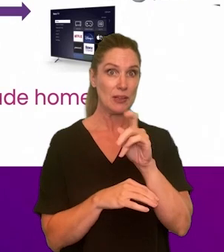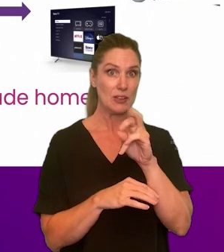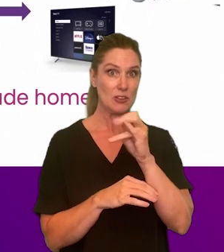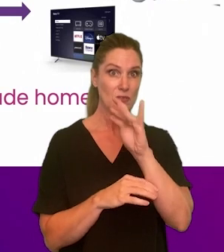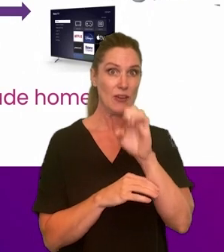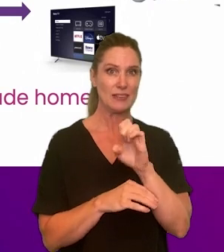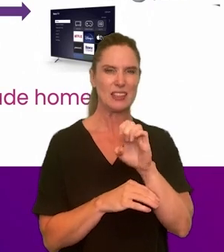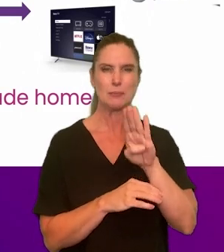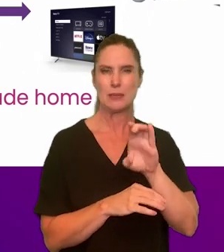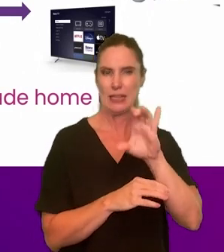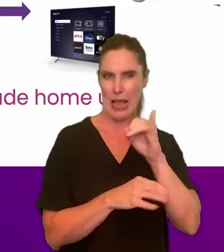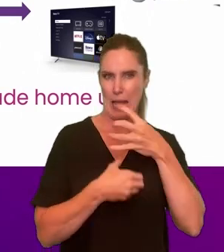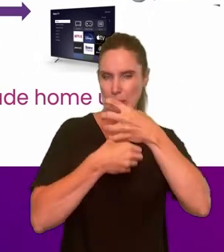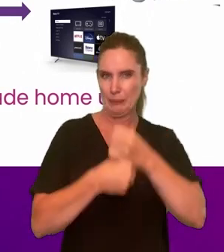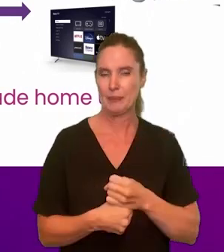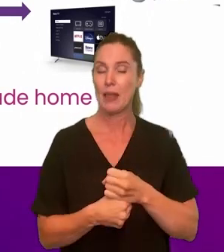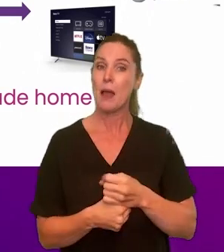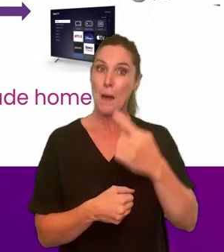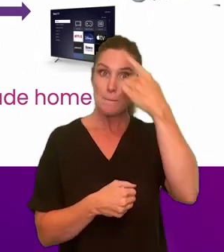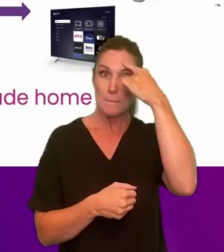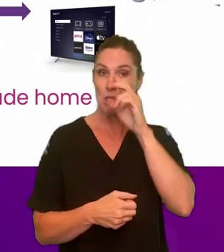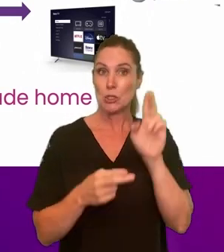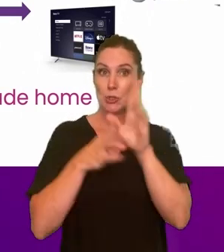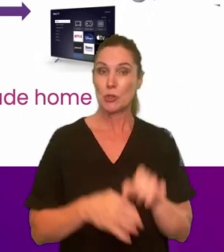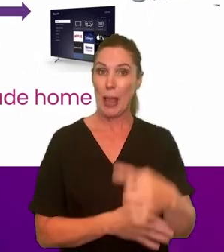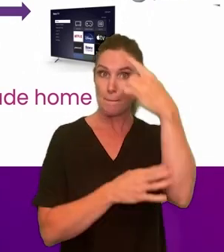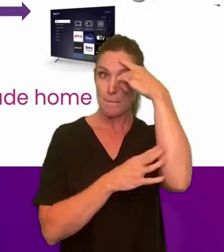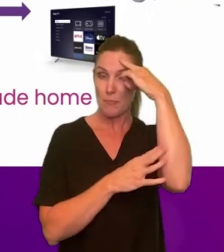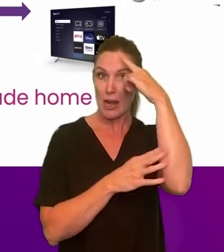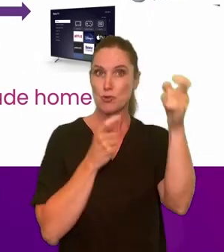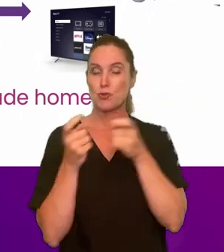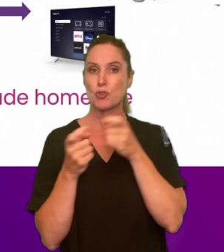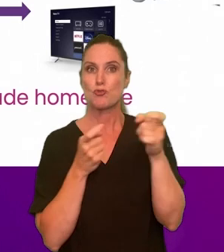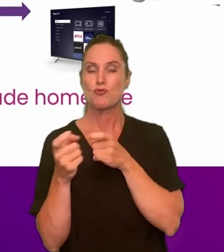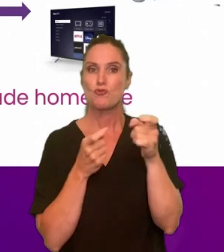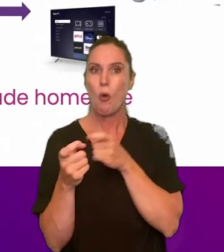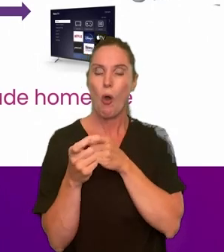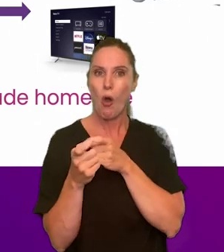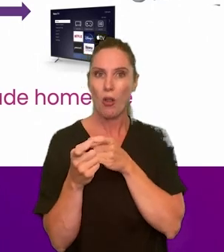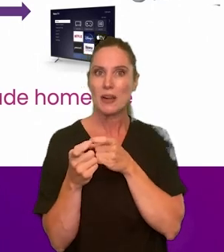allow users to control devices using their brainwaves, including household appliances and power mobility chairs.